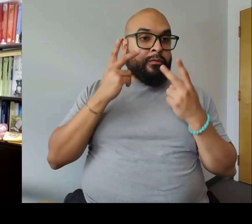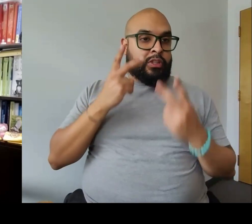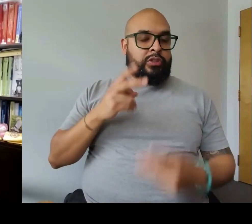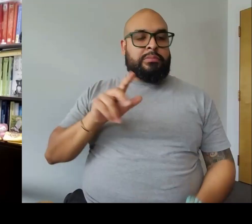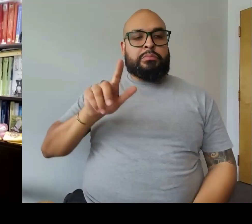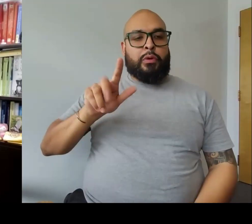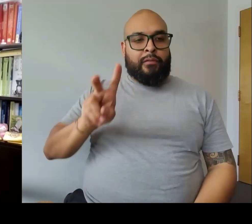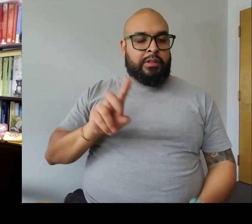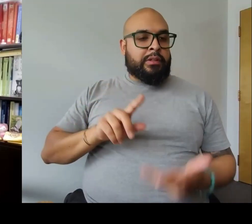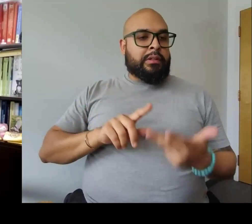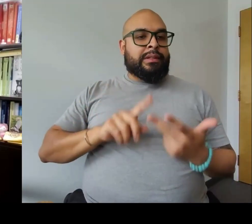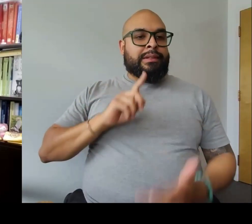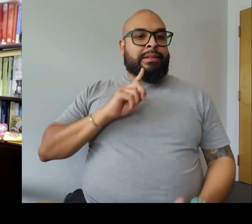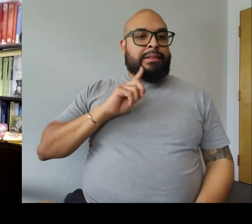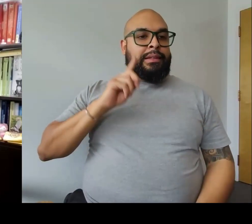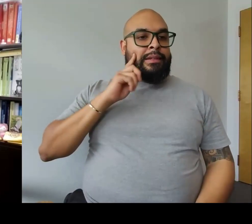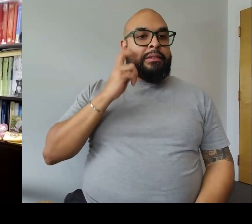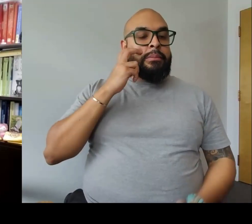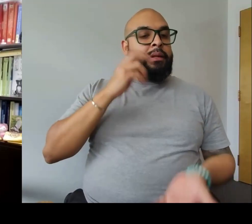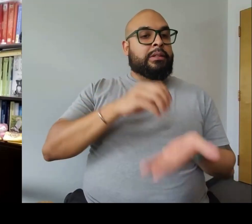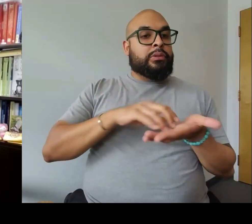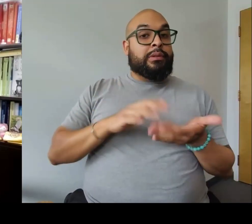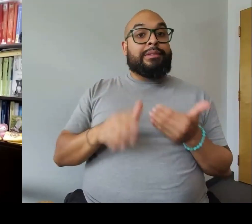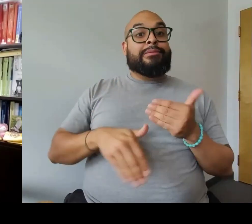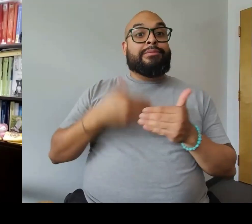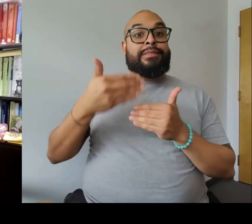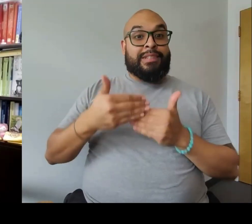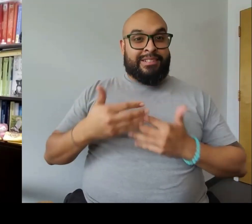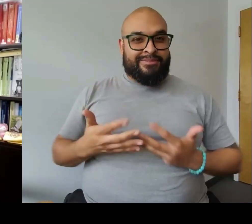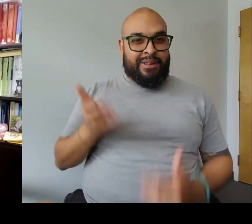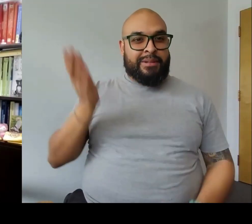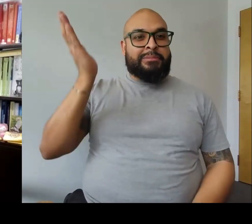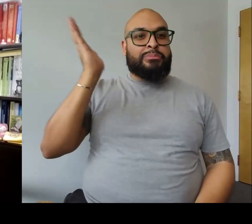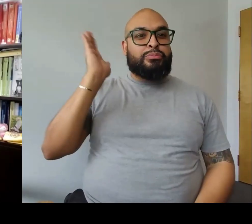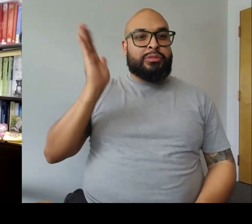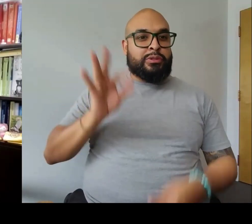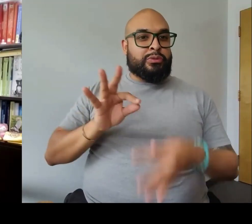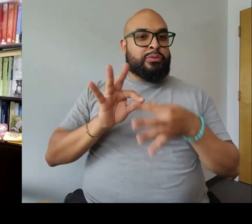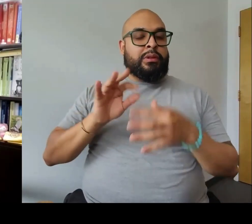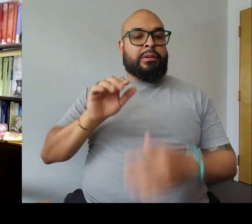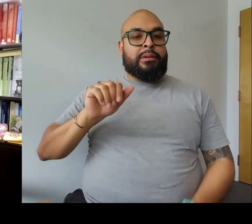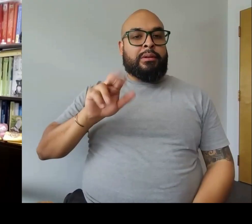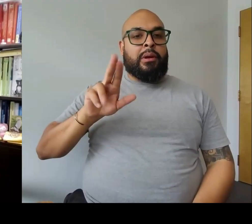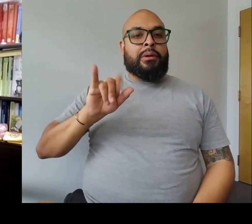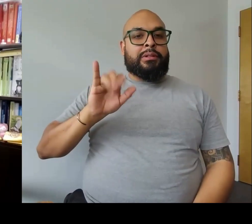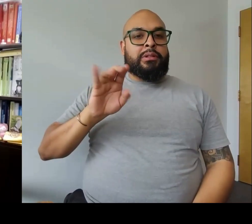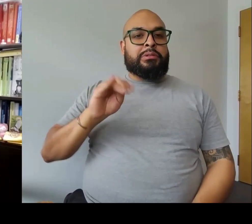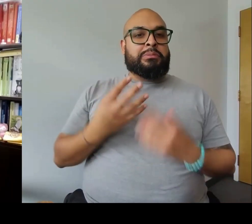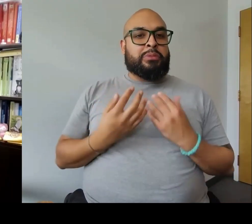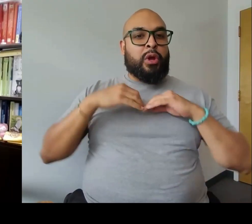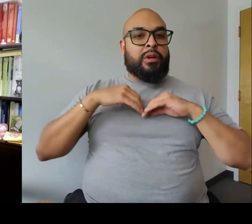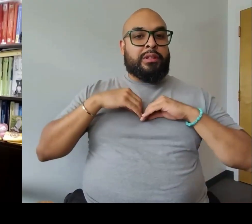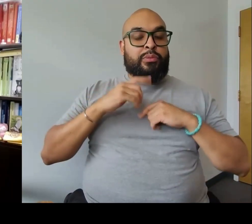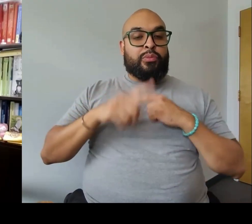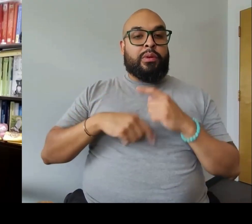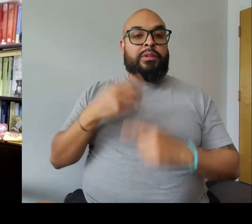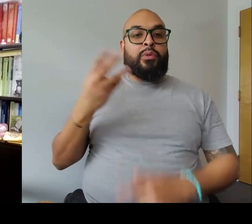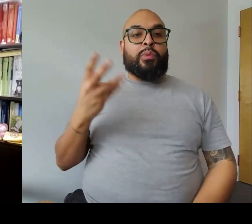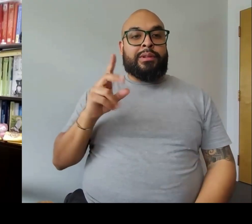The next webinar in our series will be a presentation on autism that will be on Wednesday, December 17th.